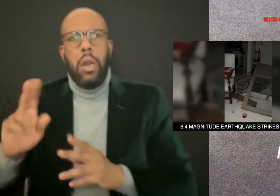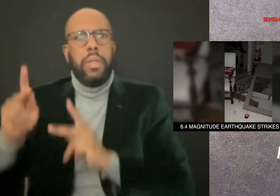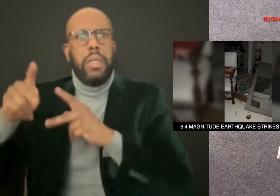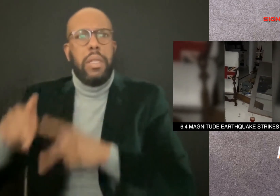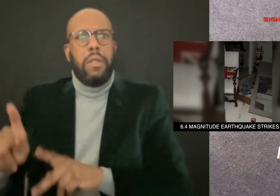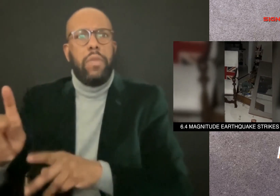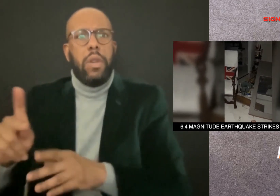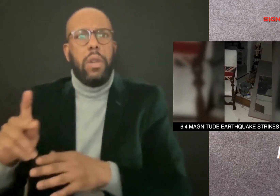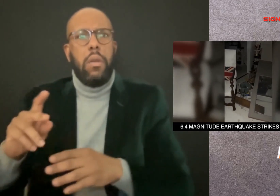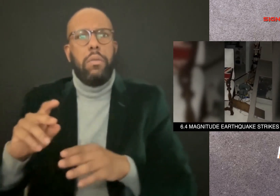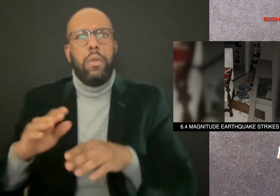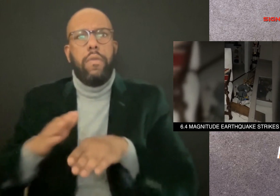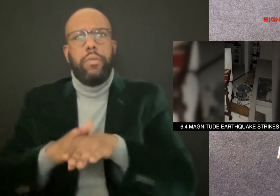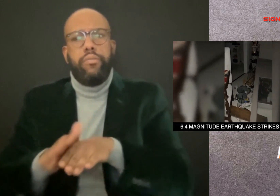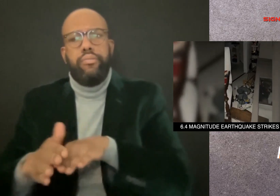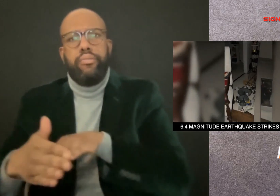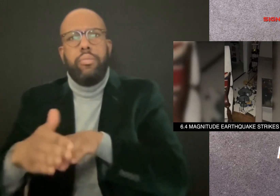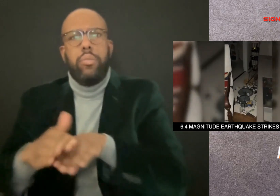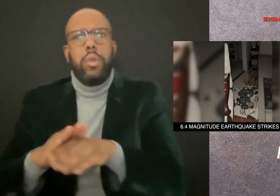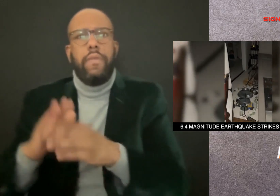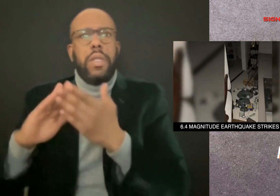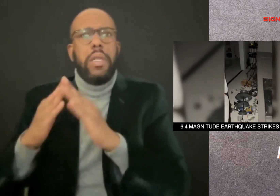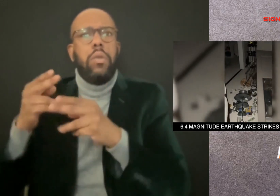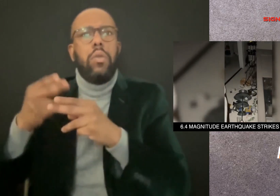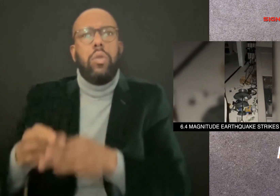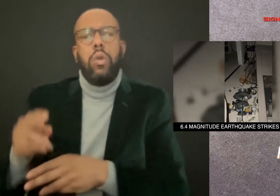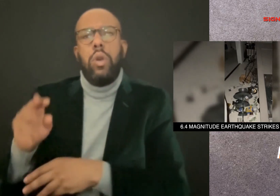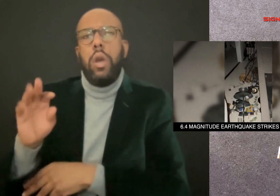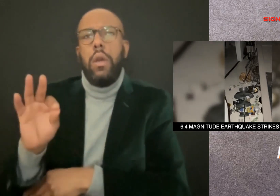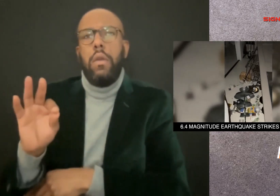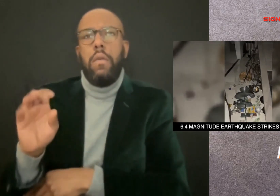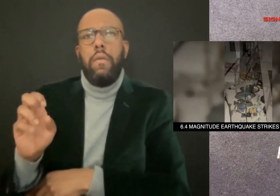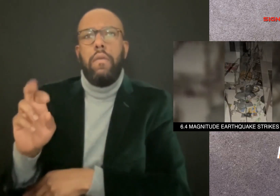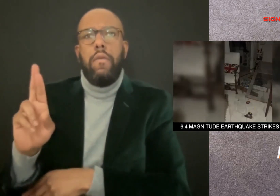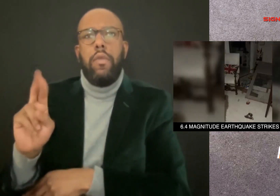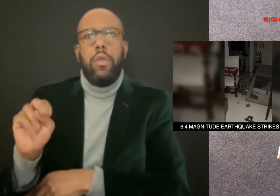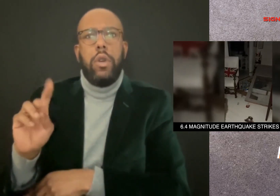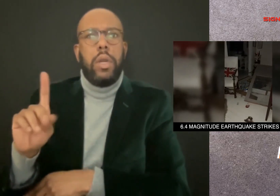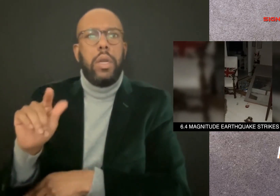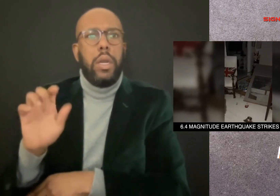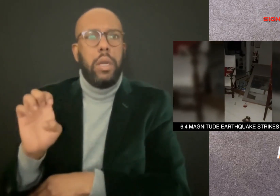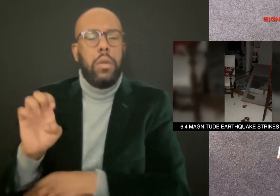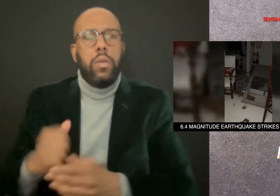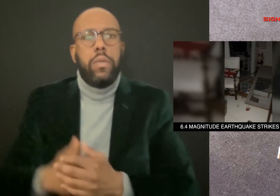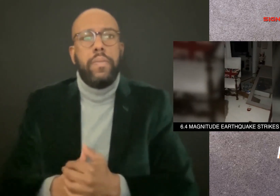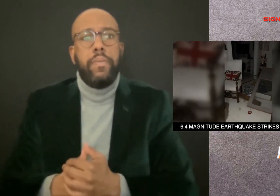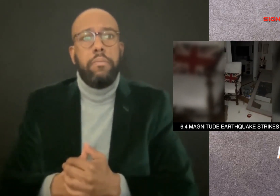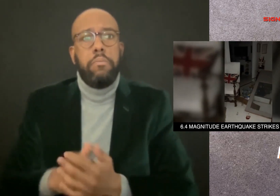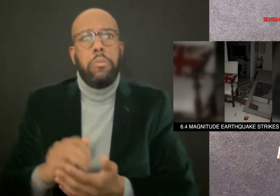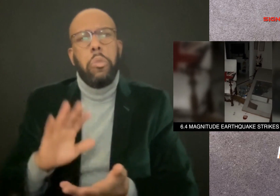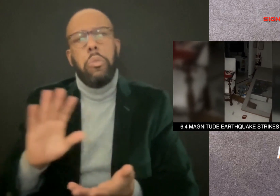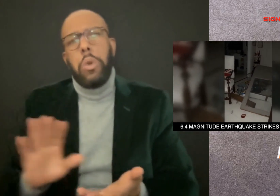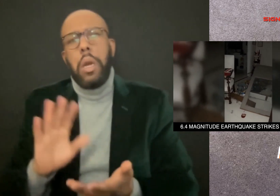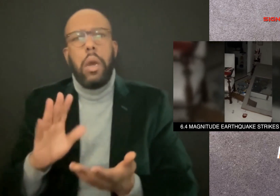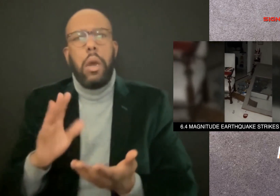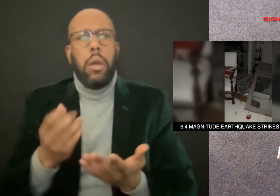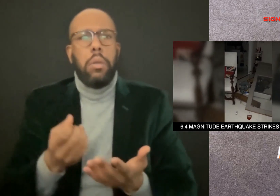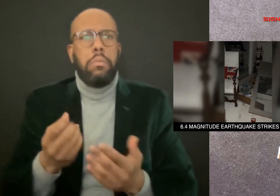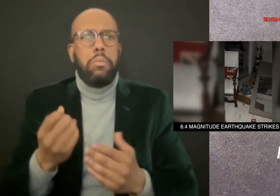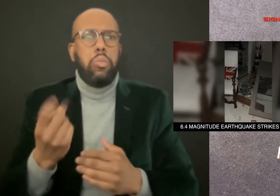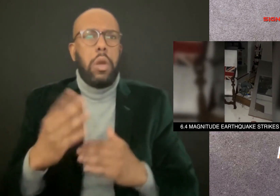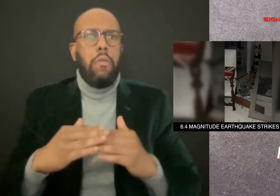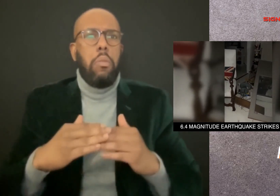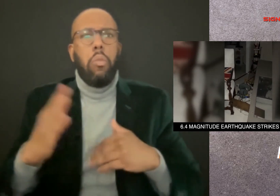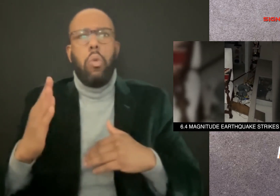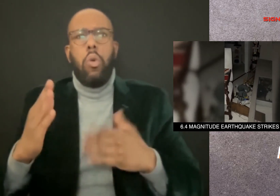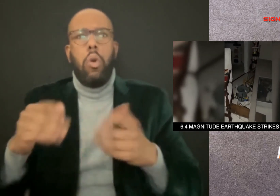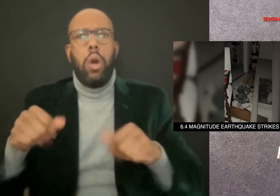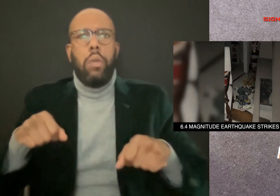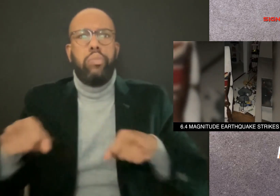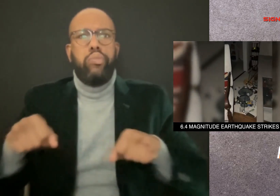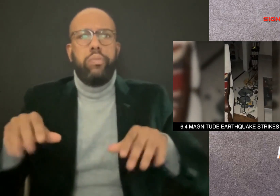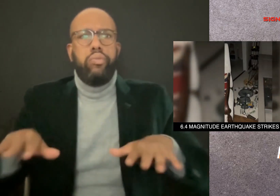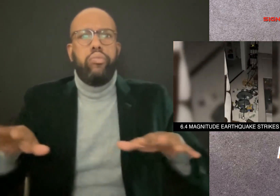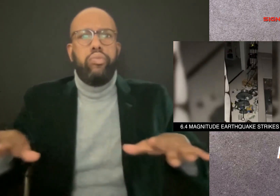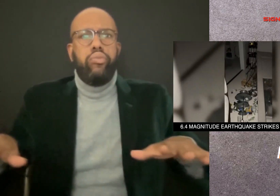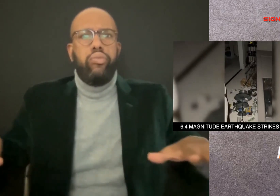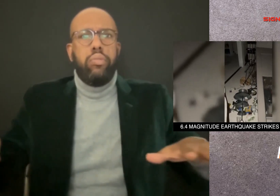off the coast of the city of Ferndale and there were dozens of smaller quakes right